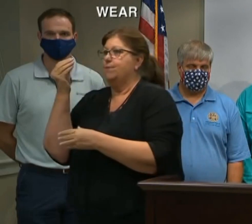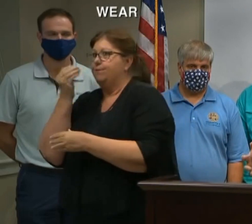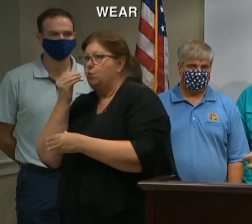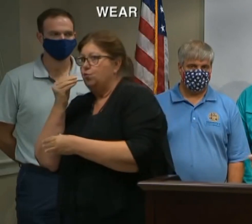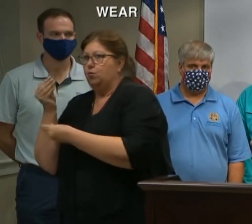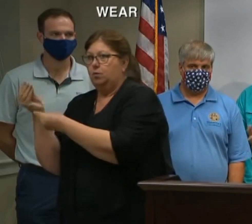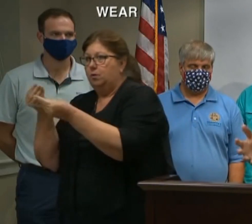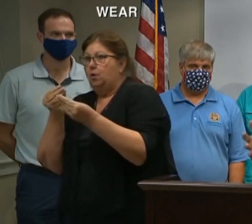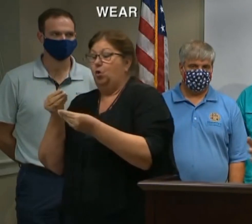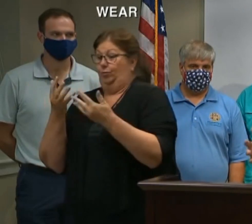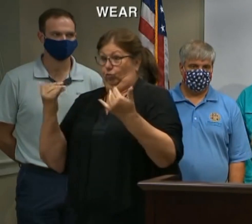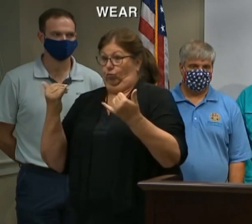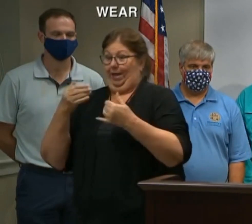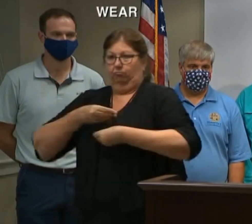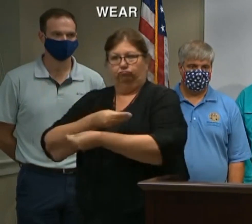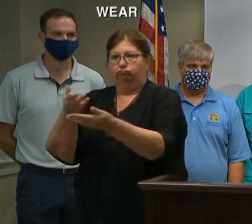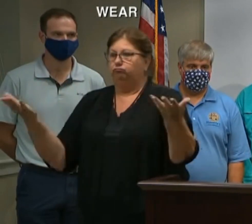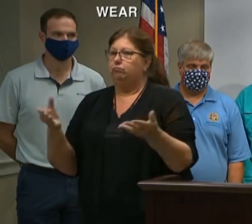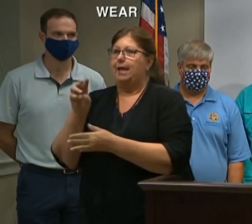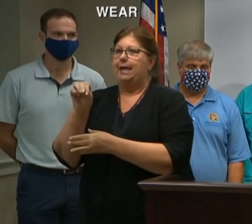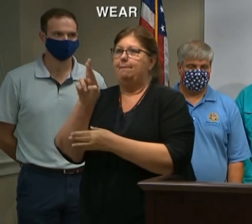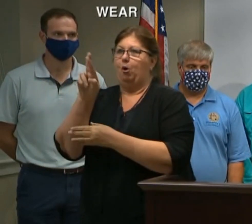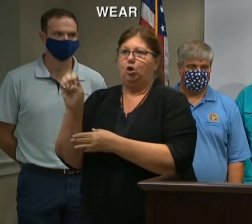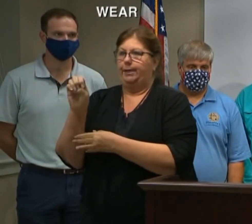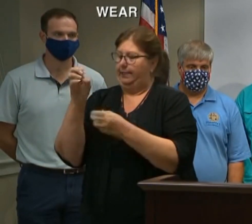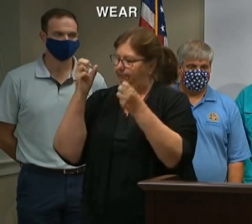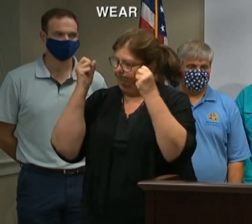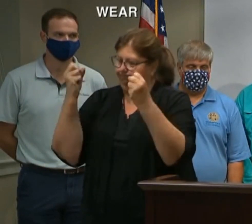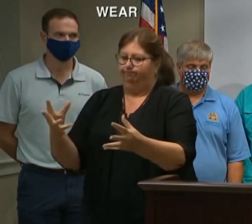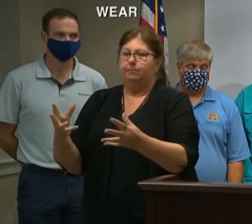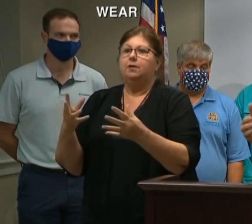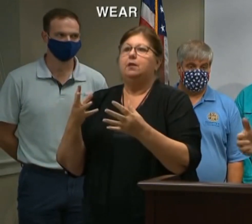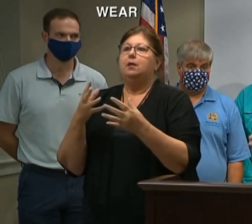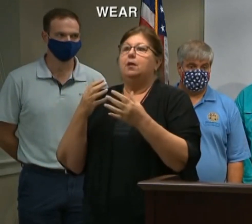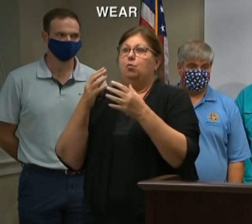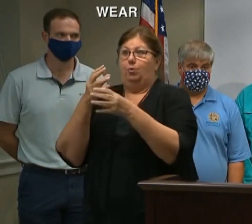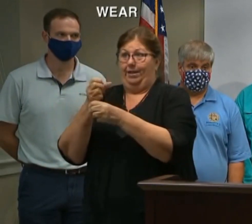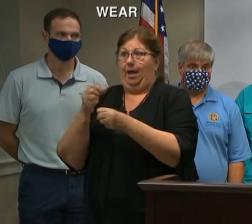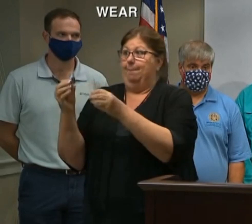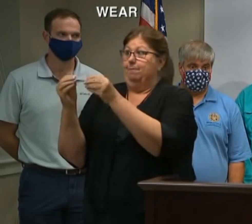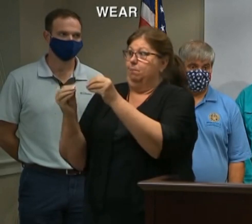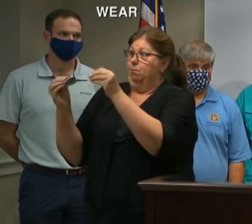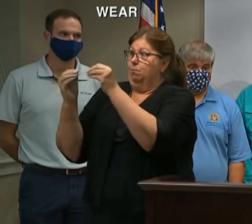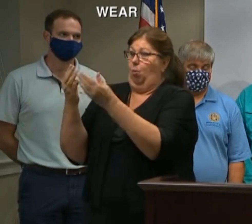mres today we were able to get additional supplies to several of those